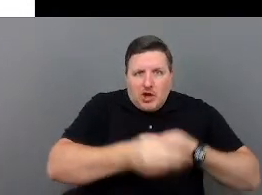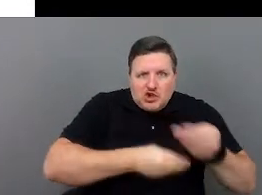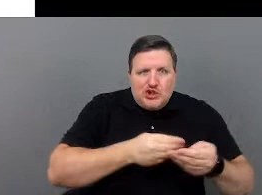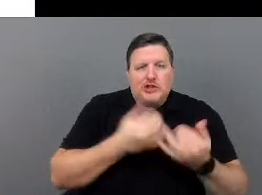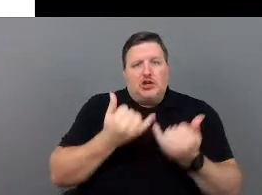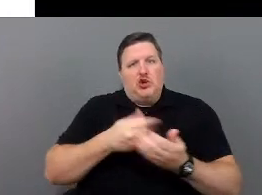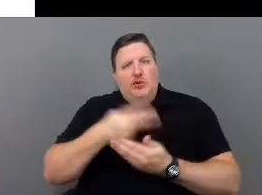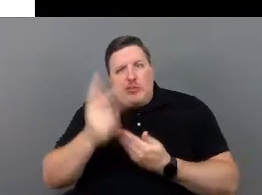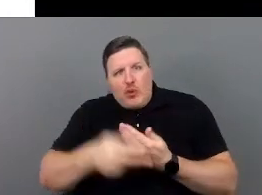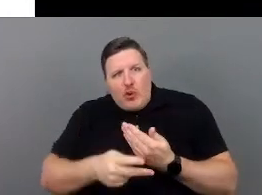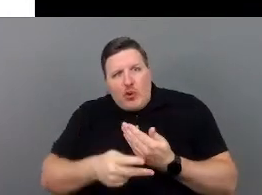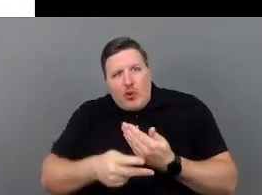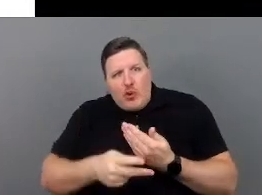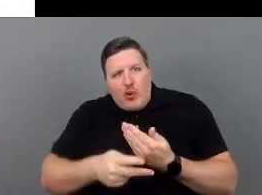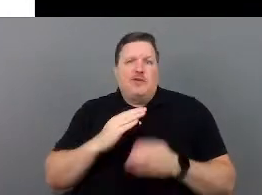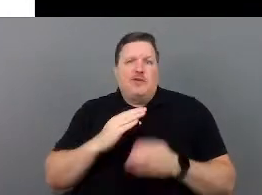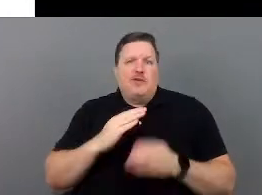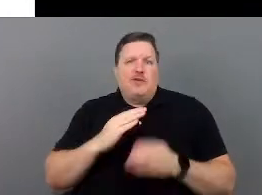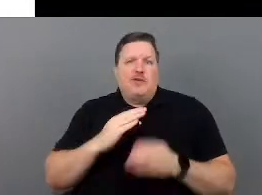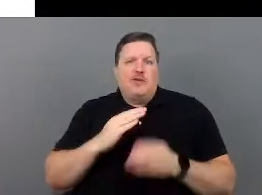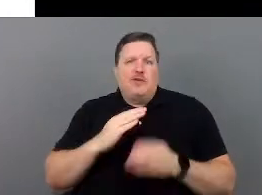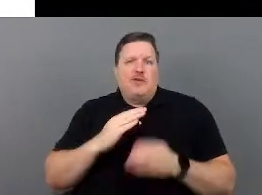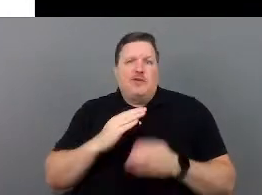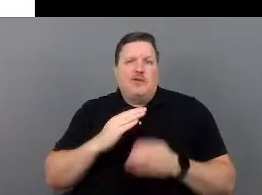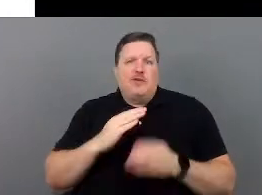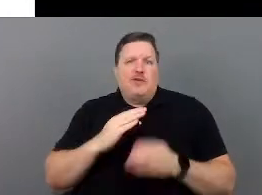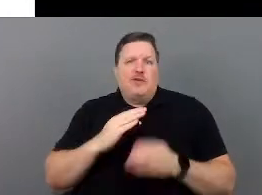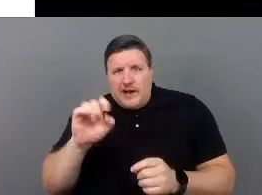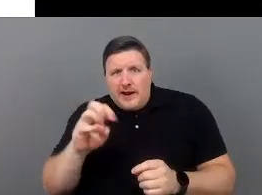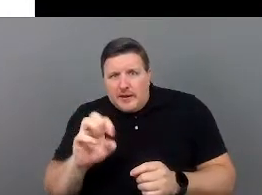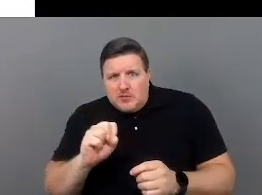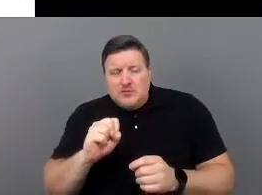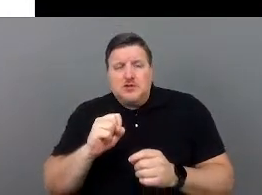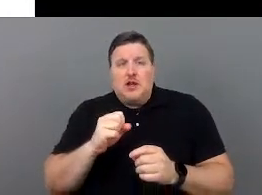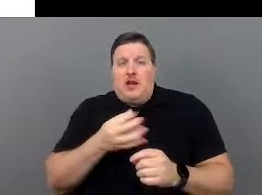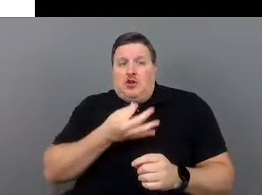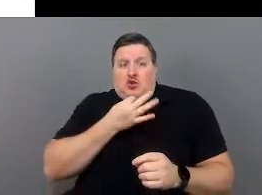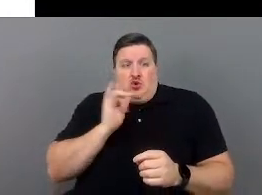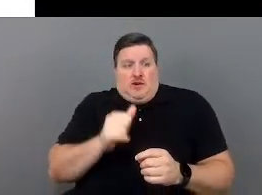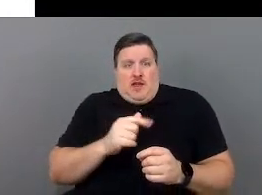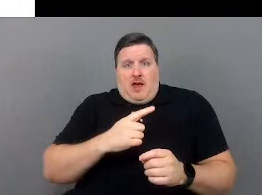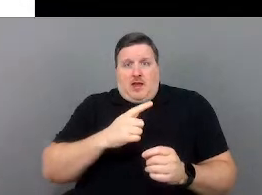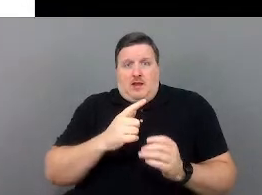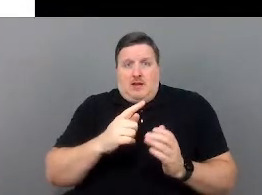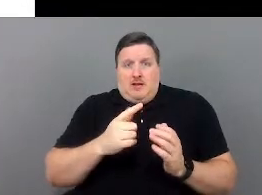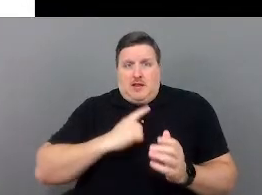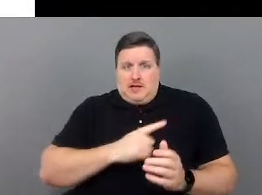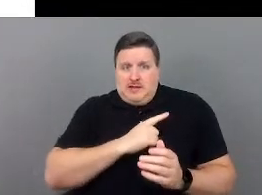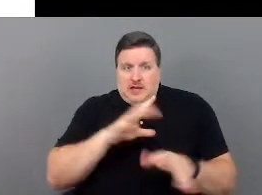BUDGET IS CITY DEPARTMENTS, AS WELL AS THE CHANGE ITEMS AND AS SOON AS THIS ADOPTED, THE COUNCIL AMENDMENTS THAT MAKE AMENDMENTS TO THAT BUDGET.